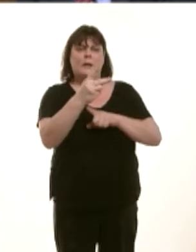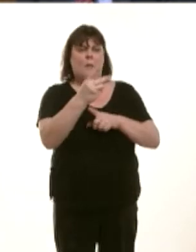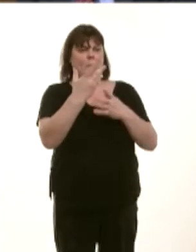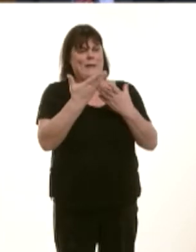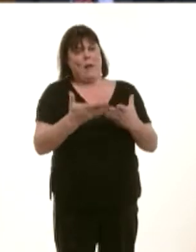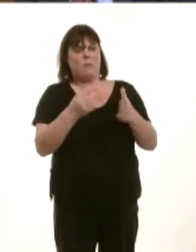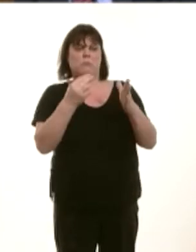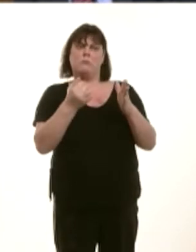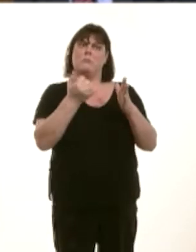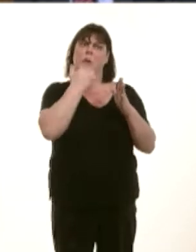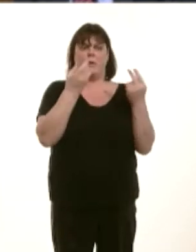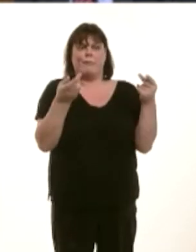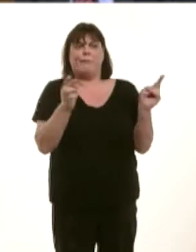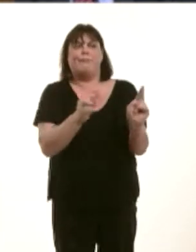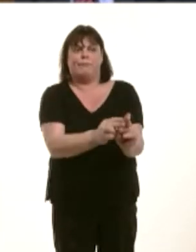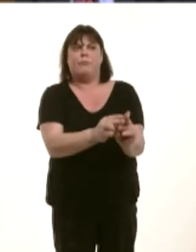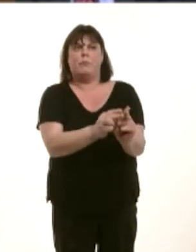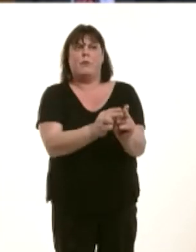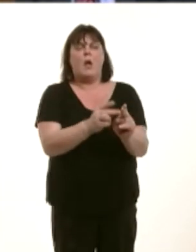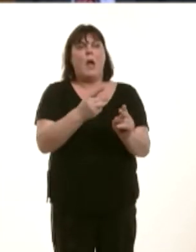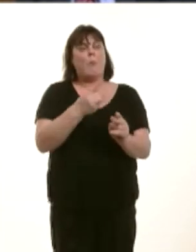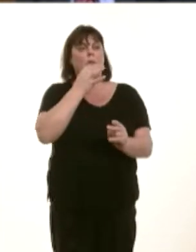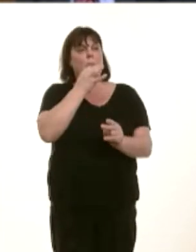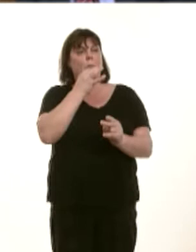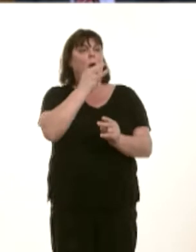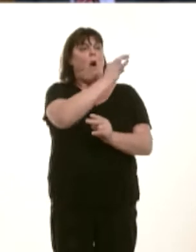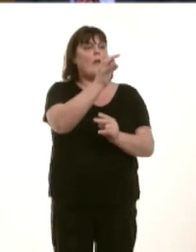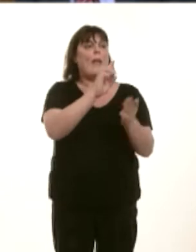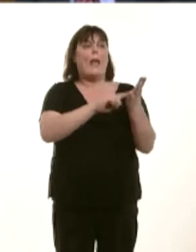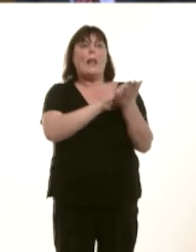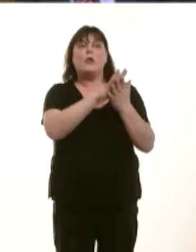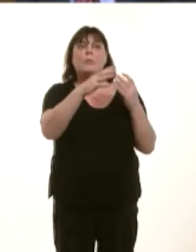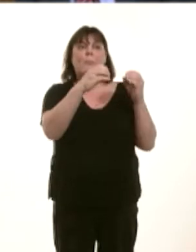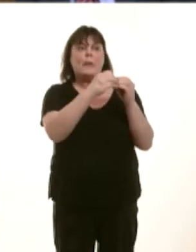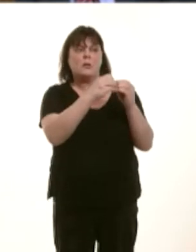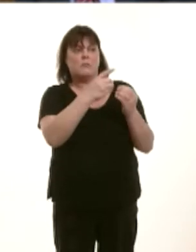of course, the LHBs now to use that money to make sure that the difficulties theyíve